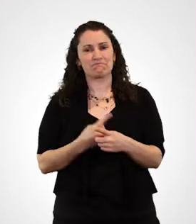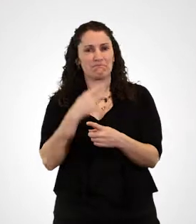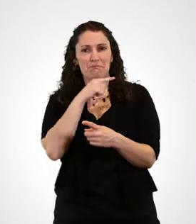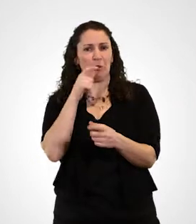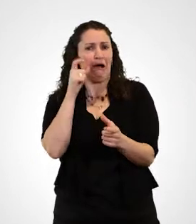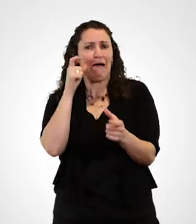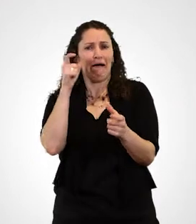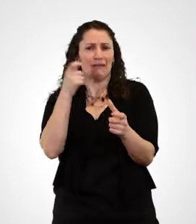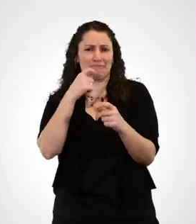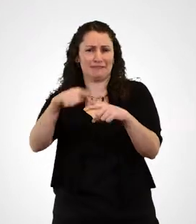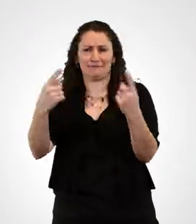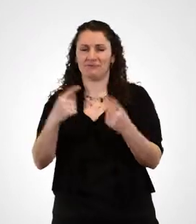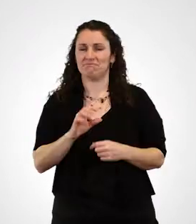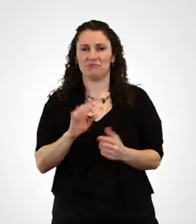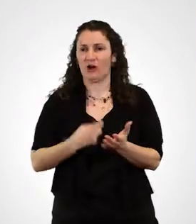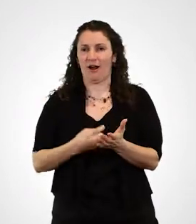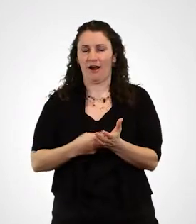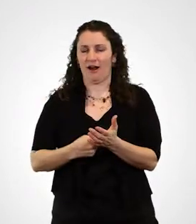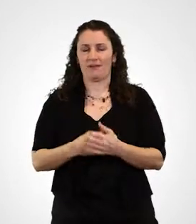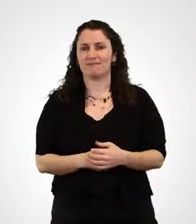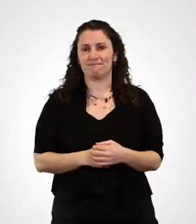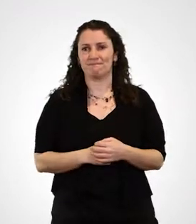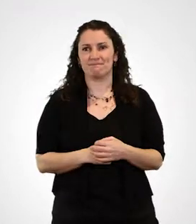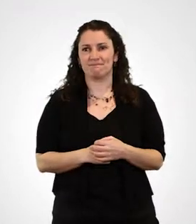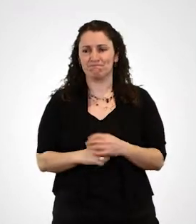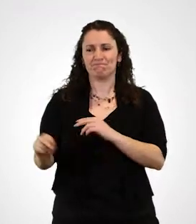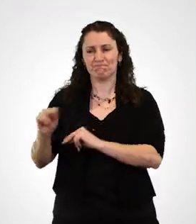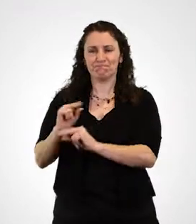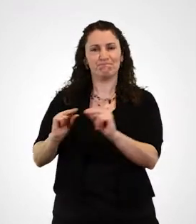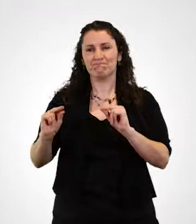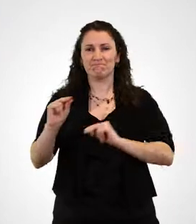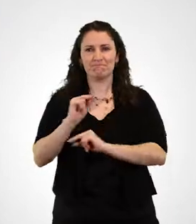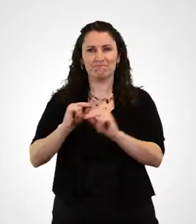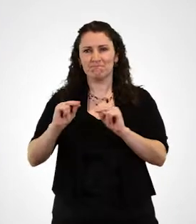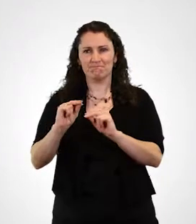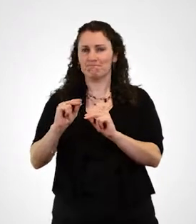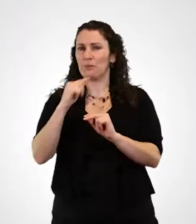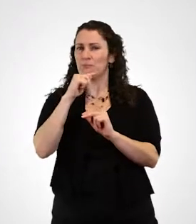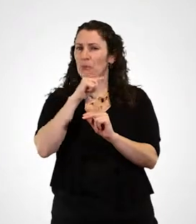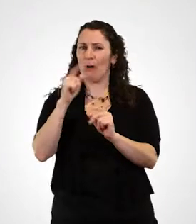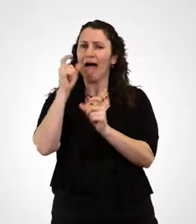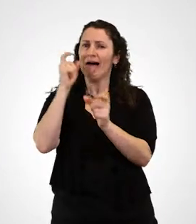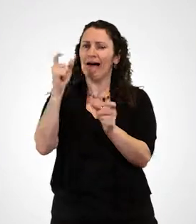Thank you, Albert. We'll sing a song in a minute.